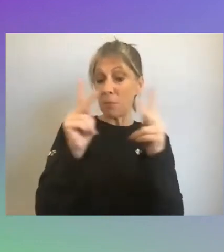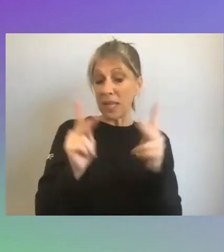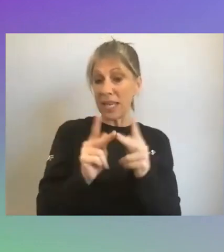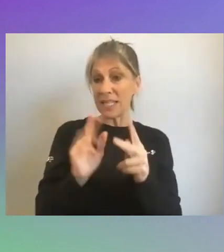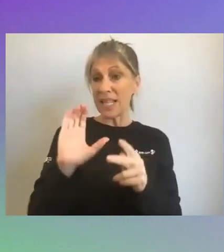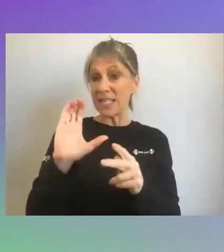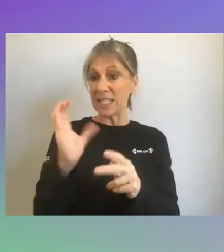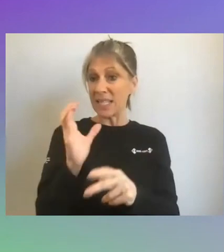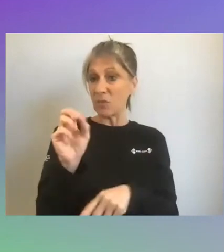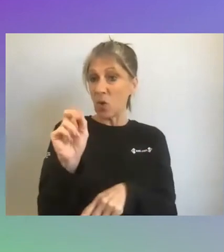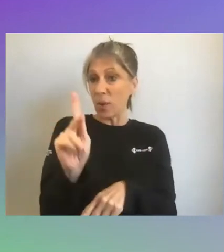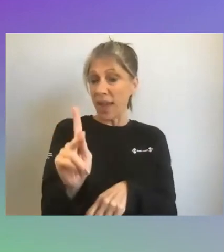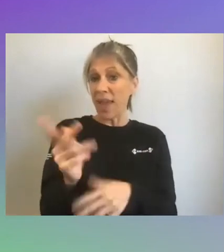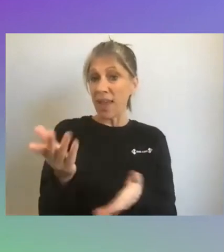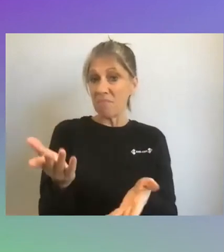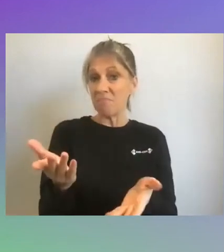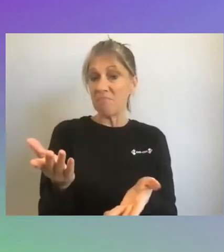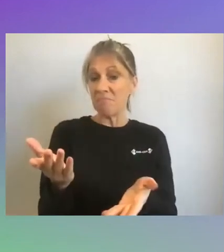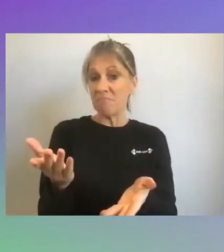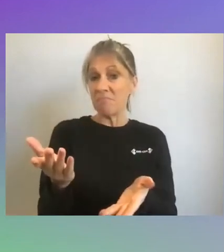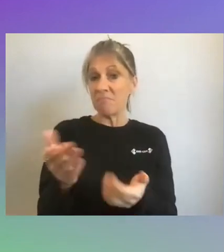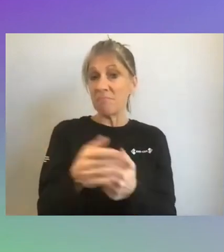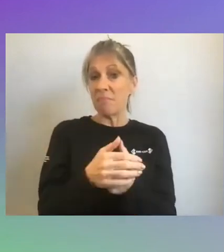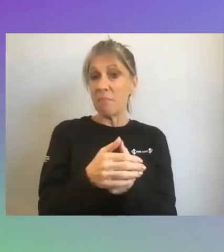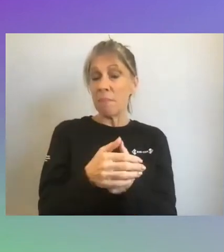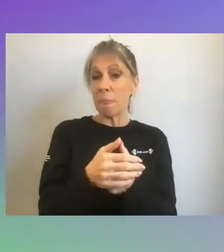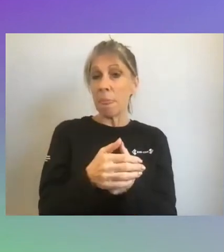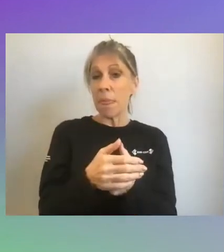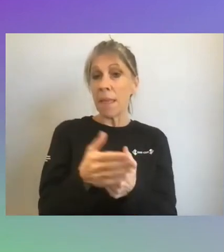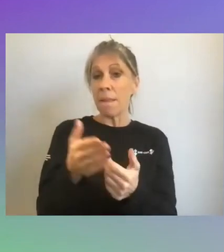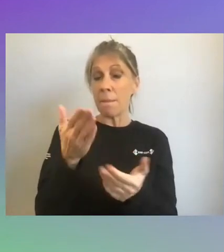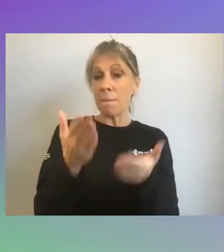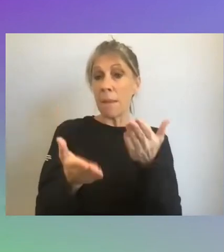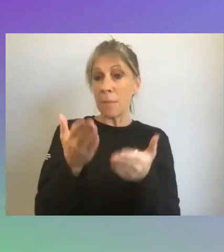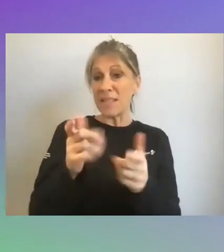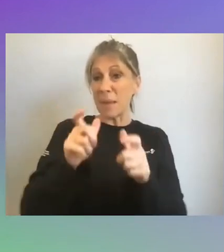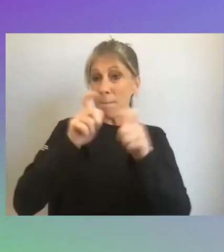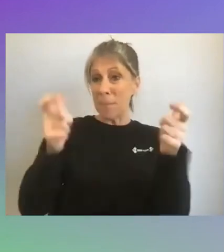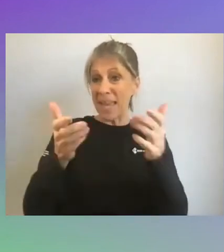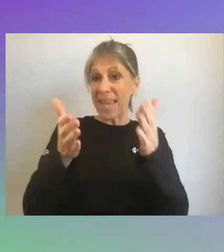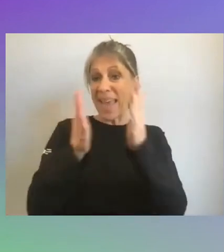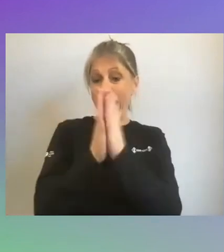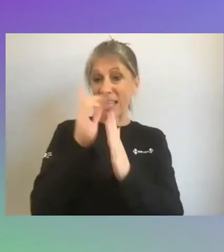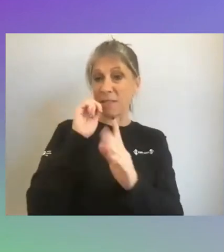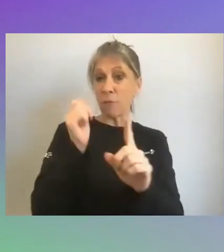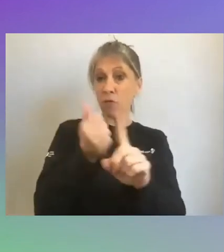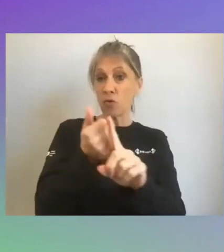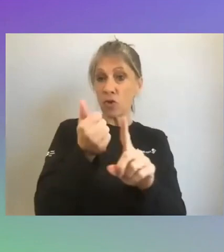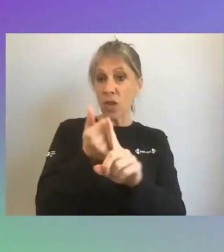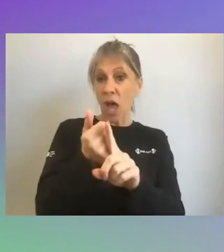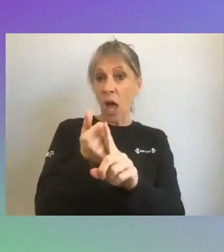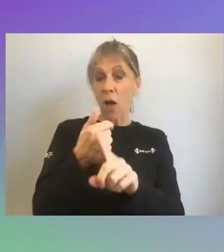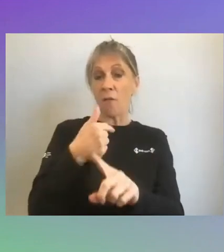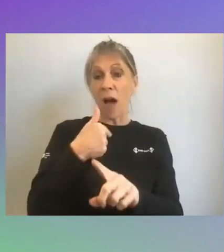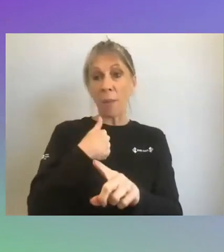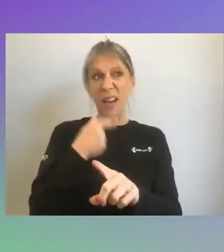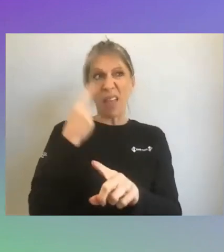might be a very big ask for yourself to say, I'm going to